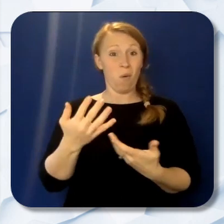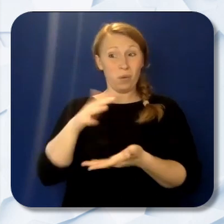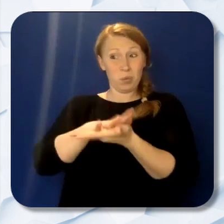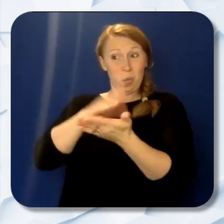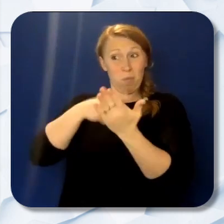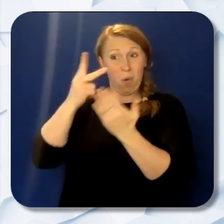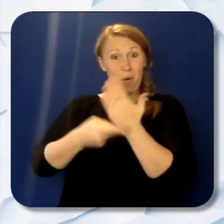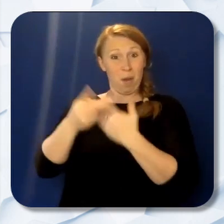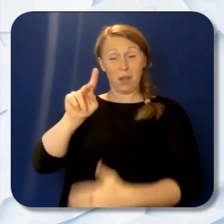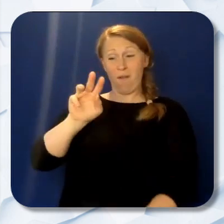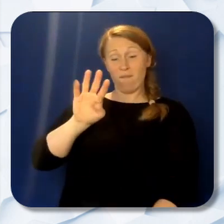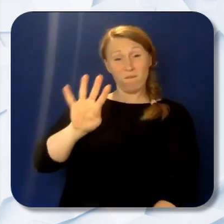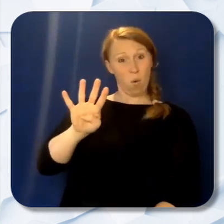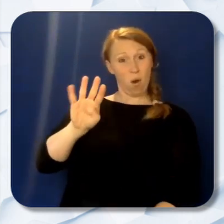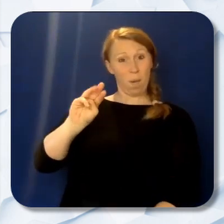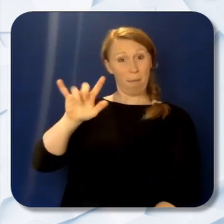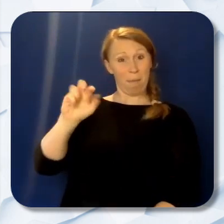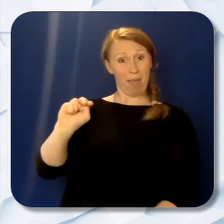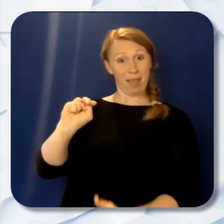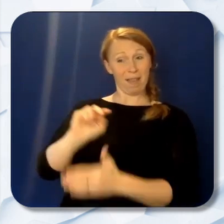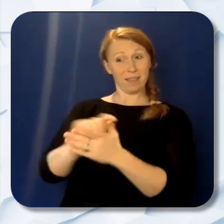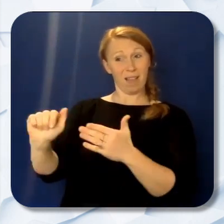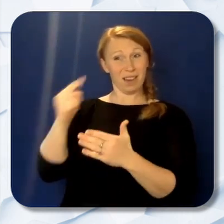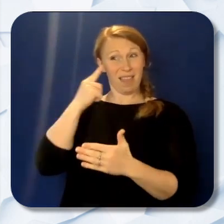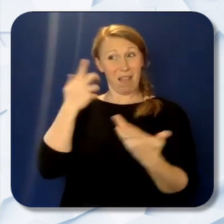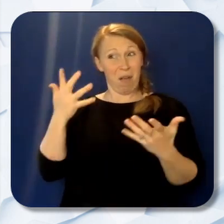some five hundred million dollars already allocated to school districts. What that means is